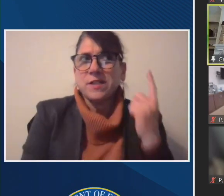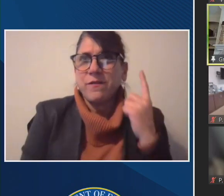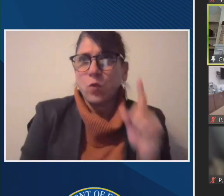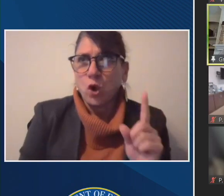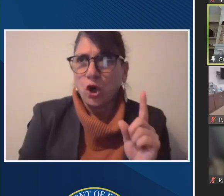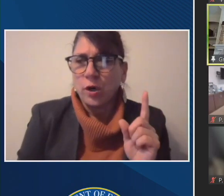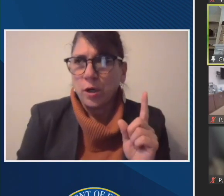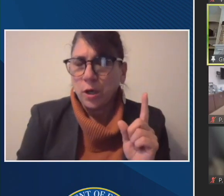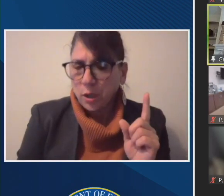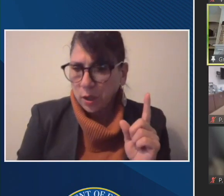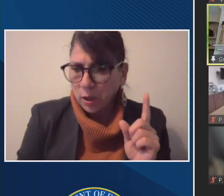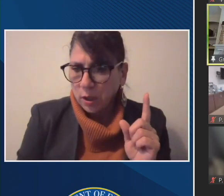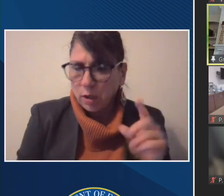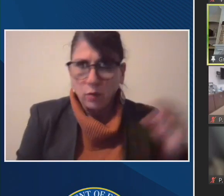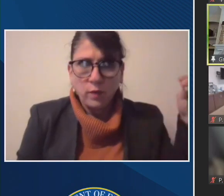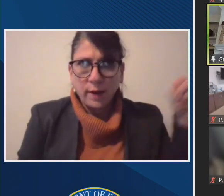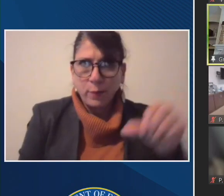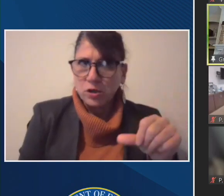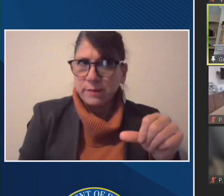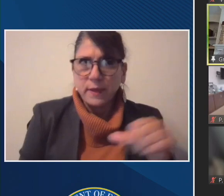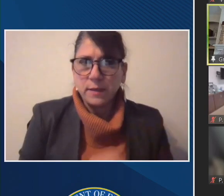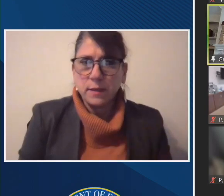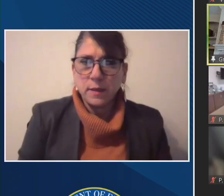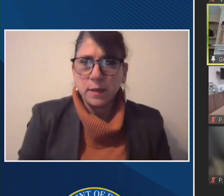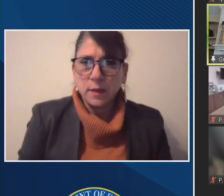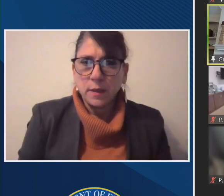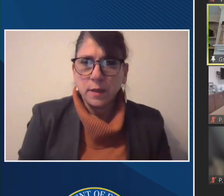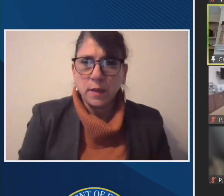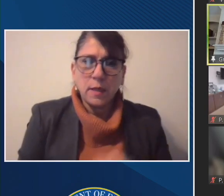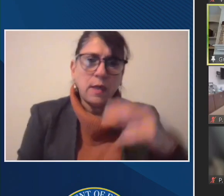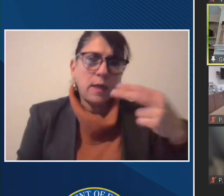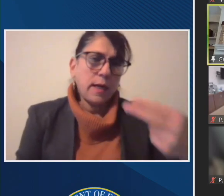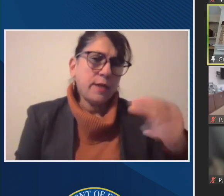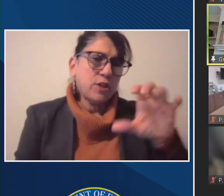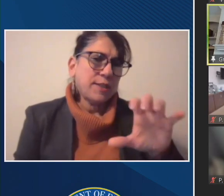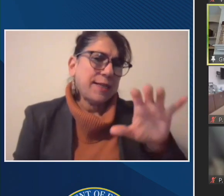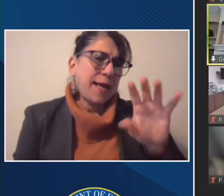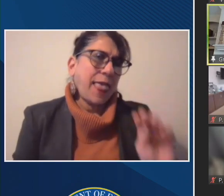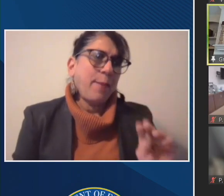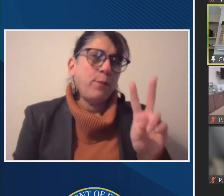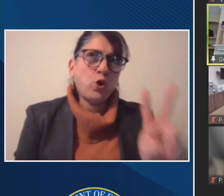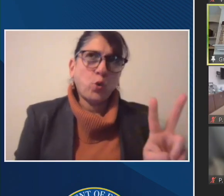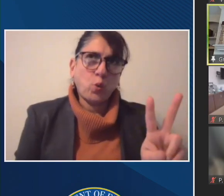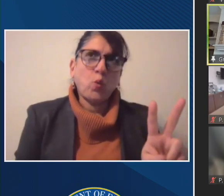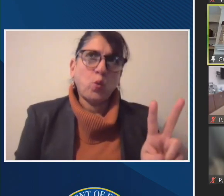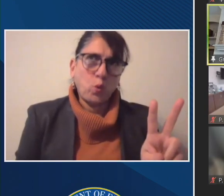reimbursement. Well, I should say under HCM2, there are additional there is i